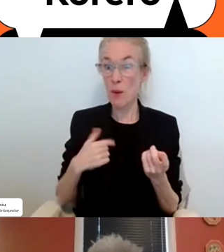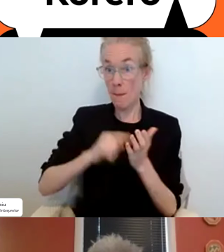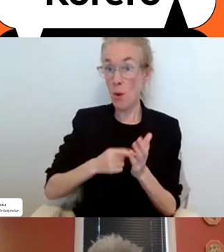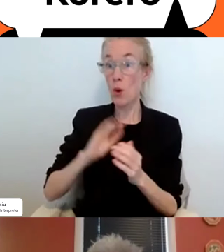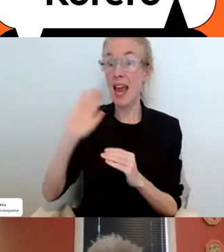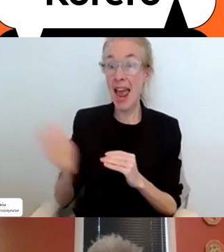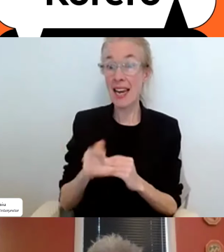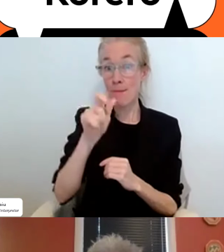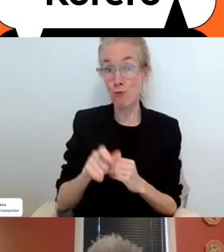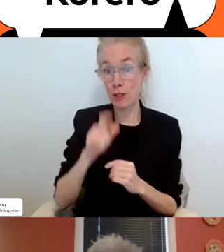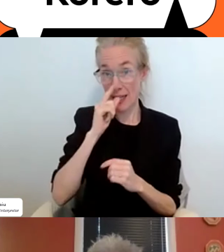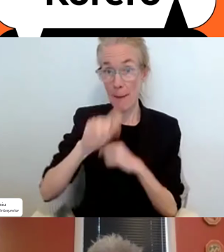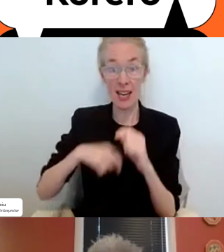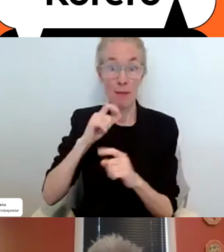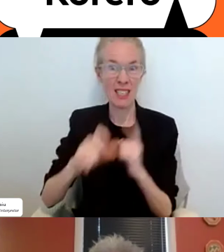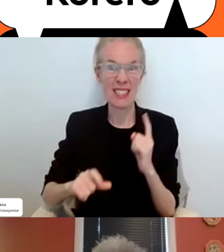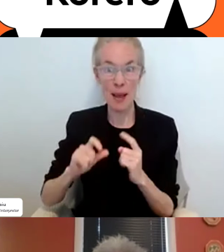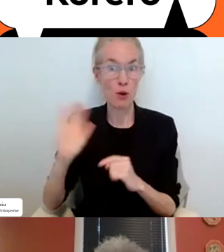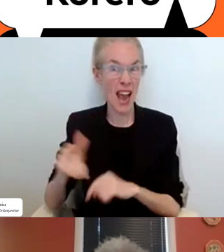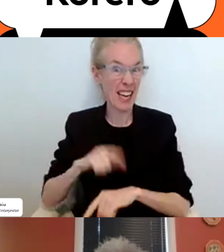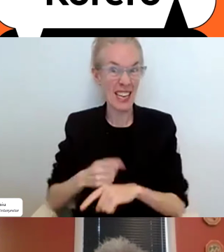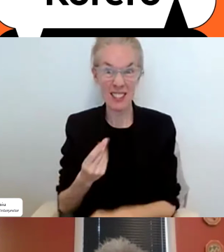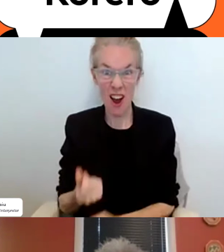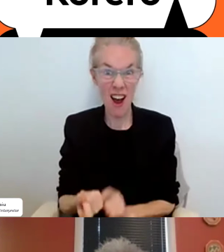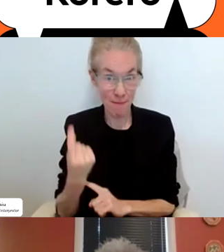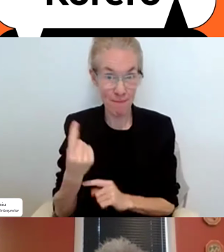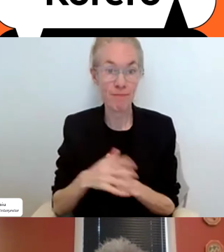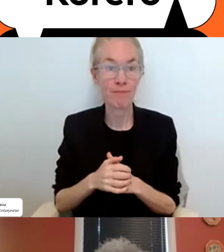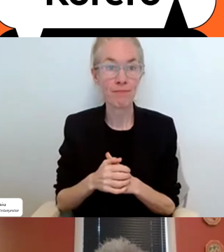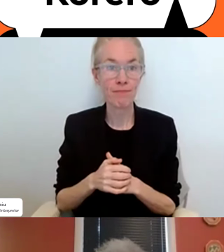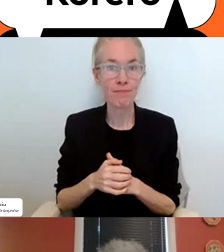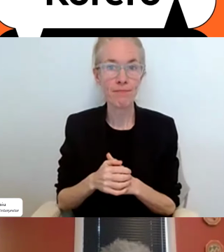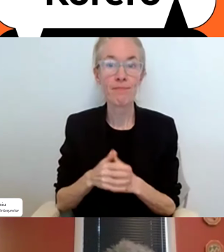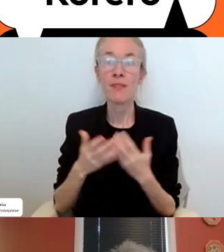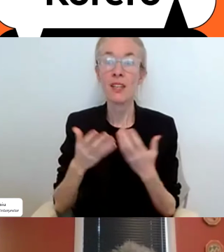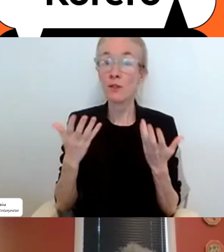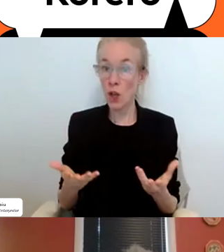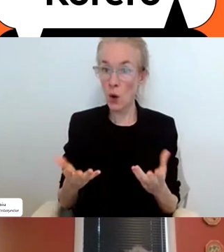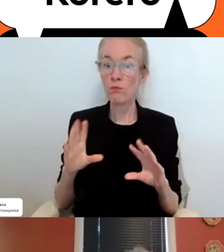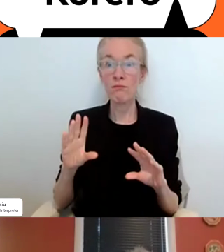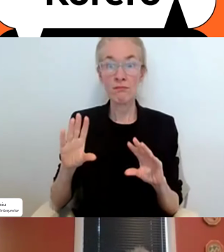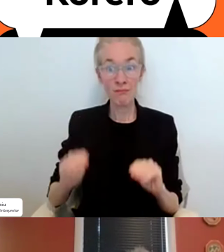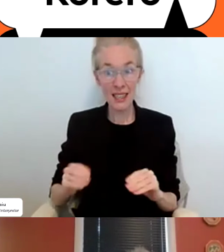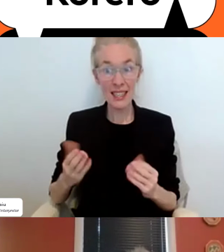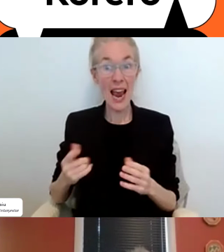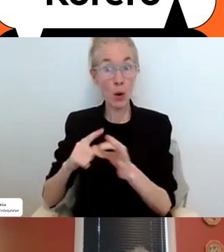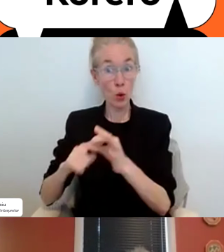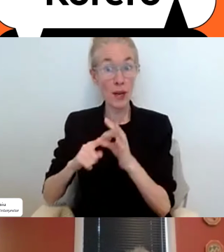questions should flow on through; is that correct? Yes, we do have